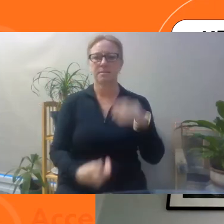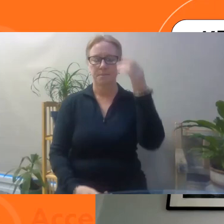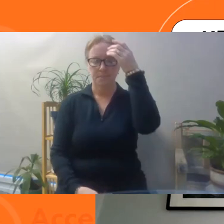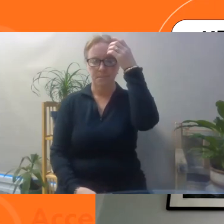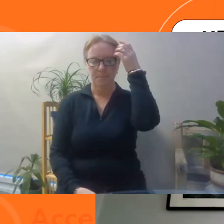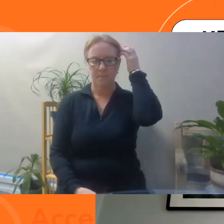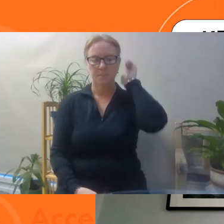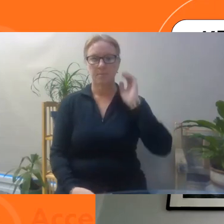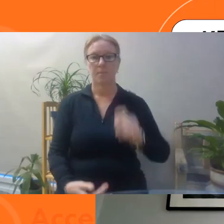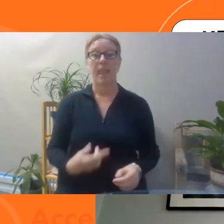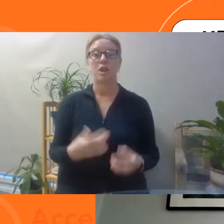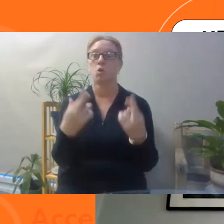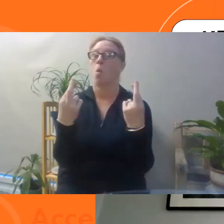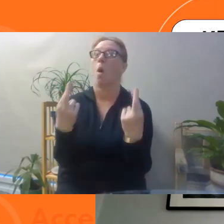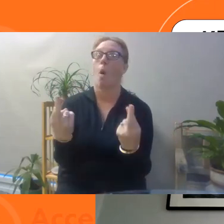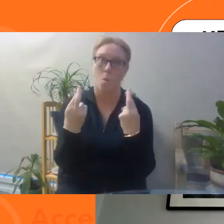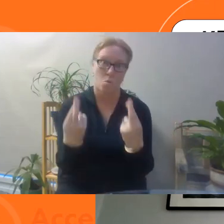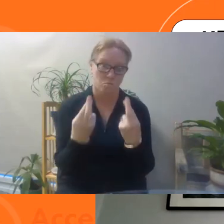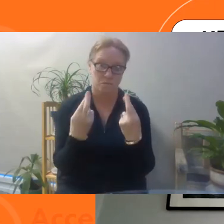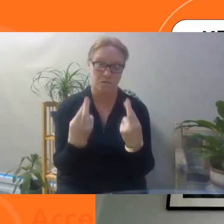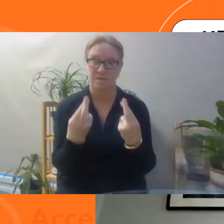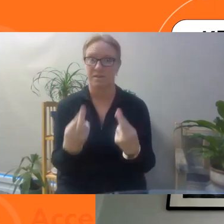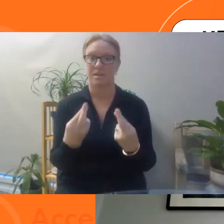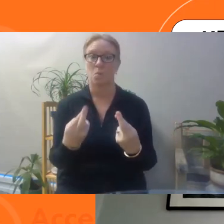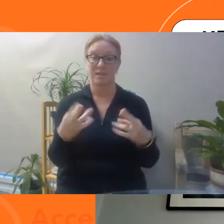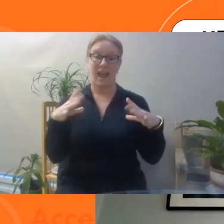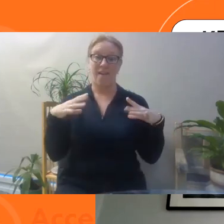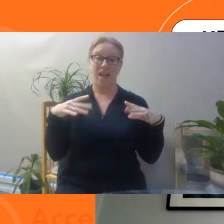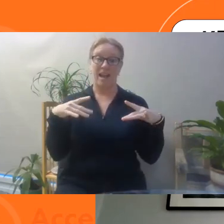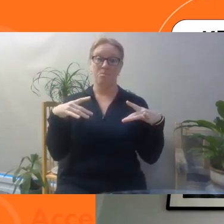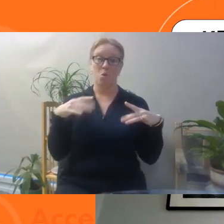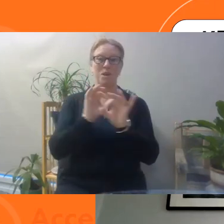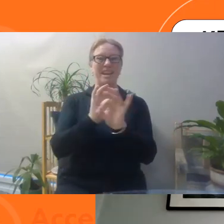you hoped beyond hope that it wasn't being used for storage on any given